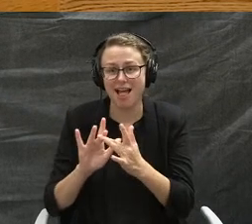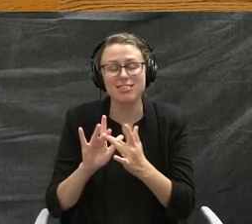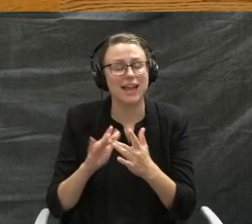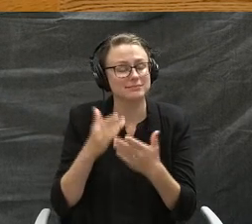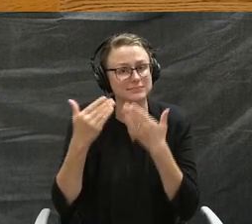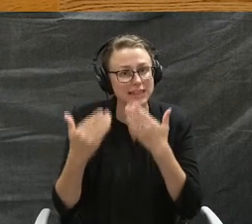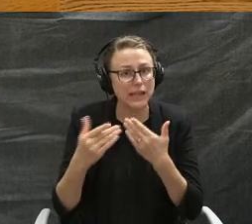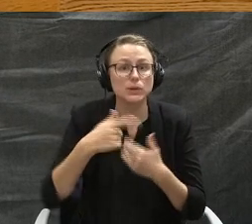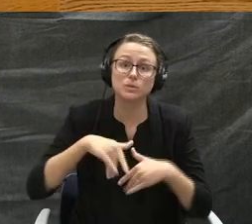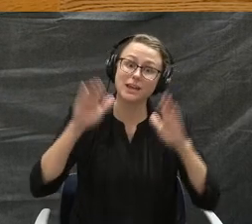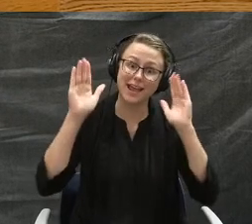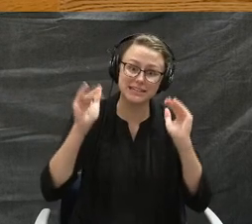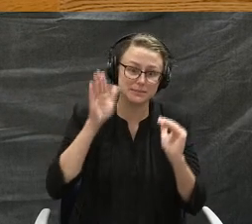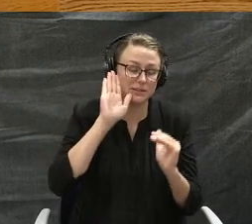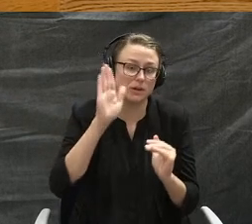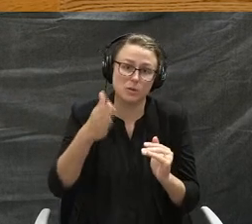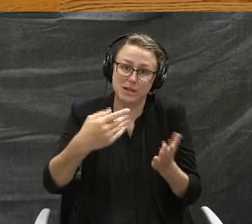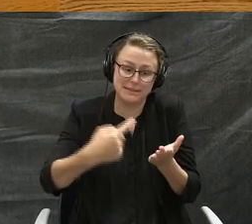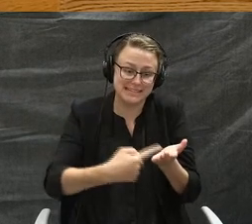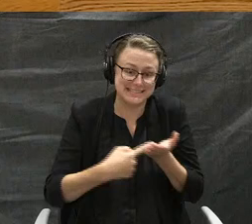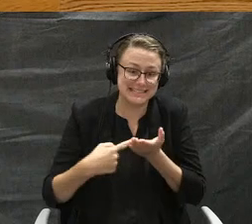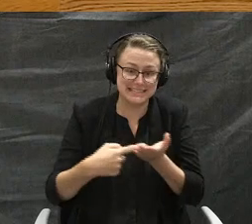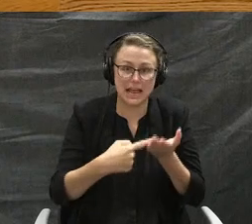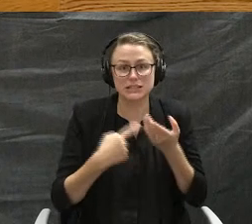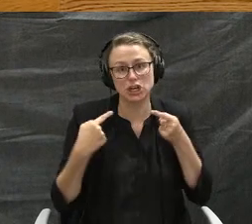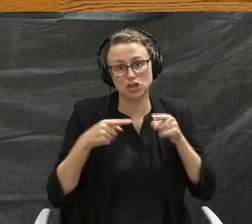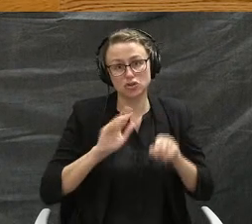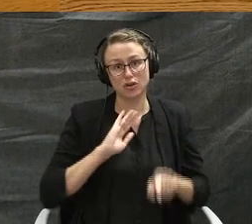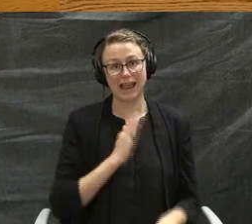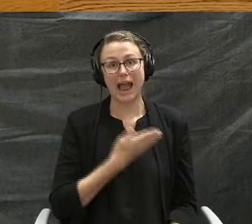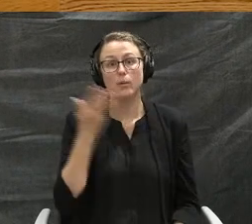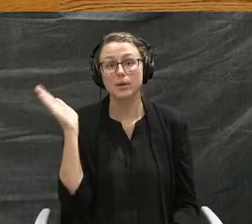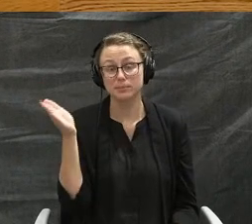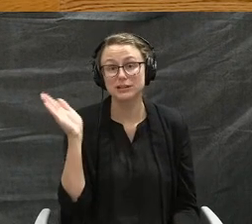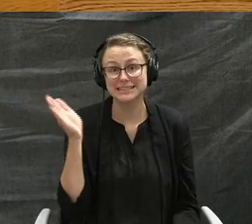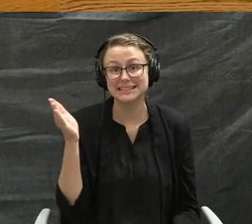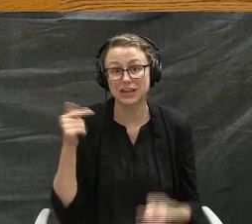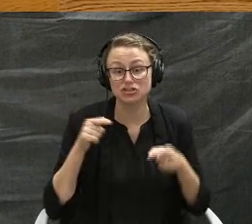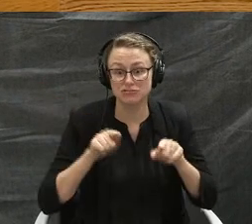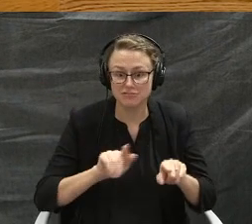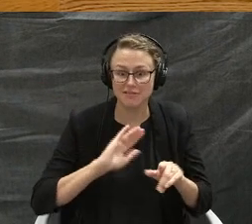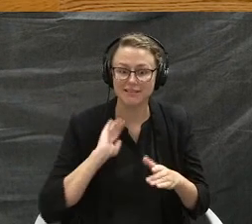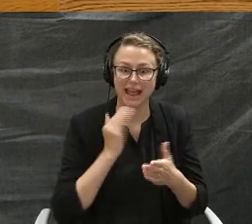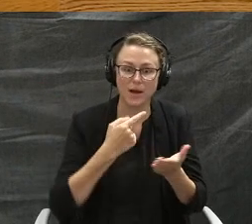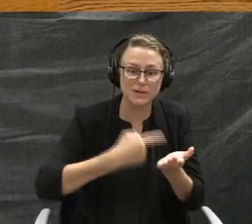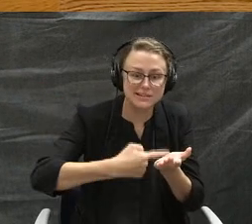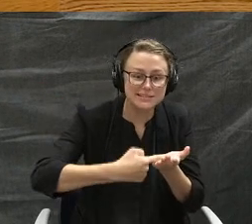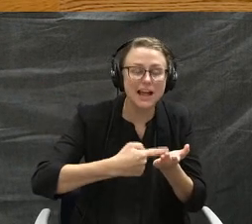addressing these questions in our presentations during our discussions, and then also, In addition, the district plans to